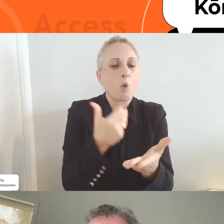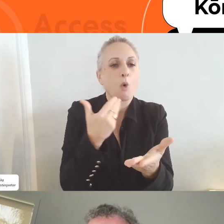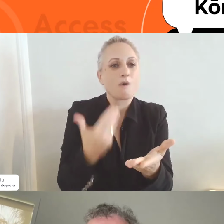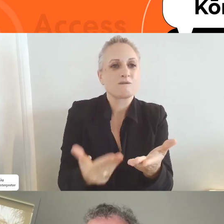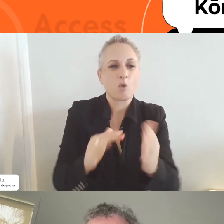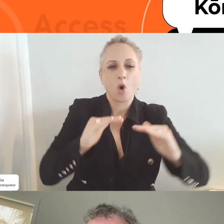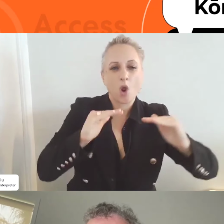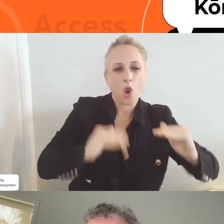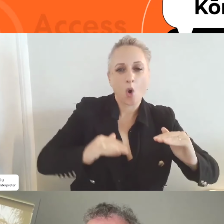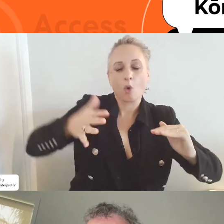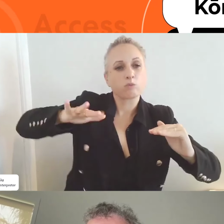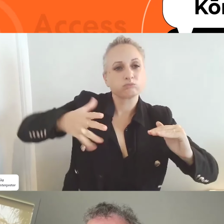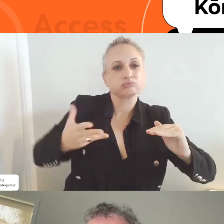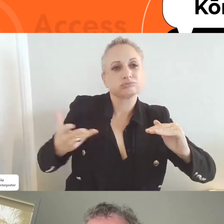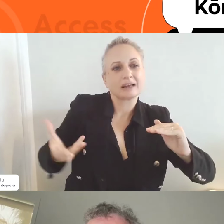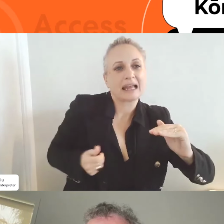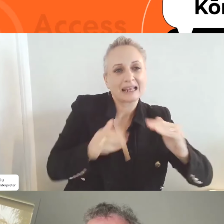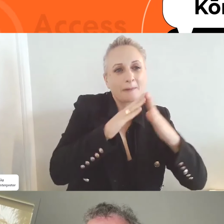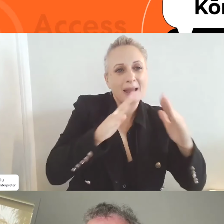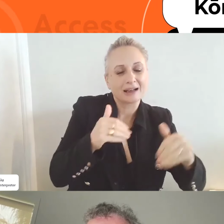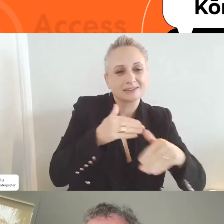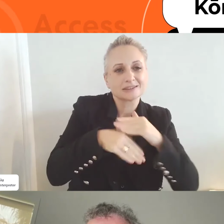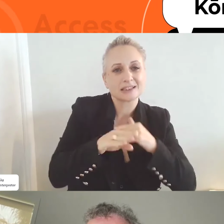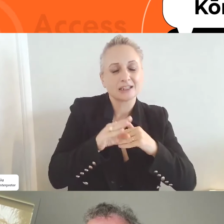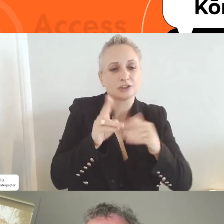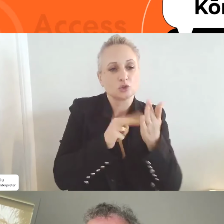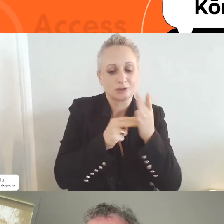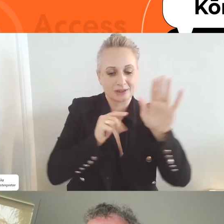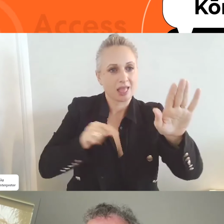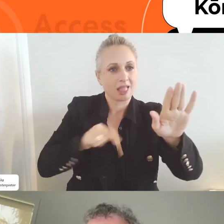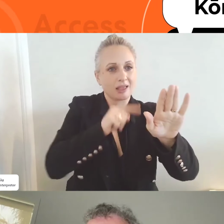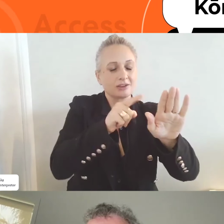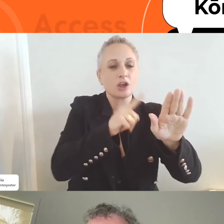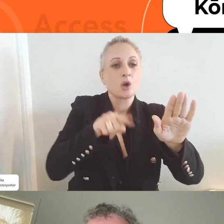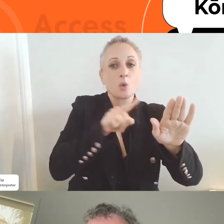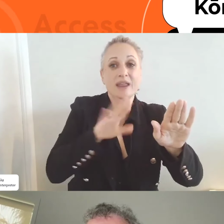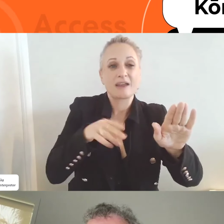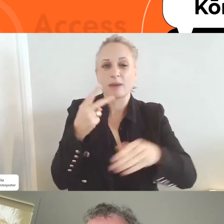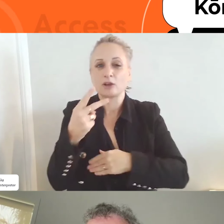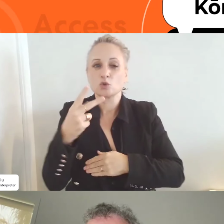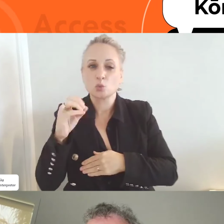20% of those homes and Kainga Ora have the other 80%, so we're a